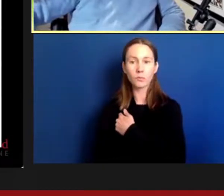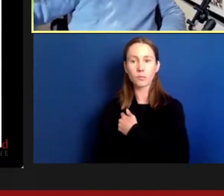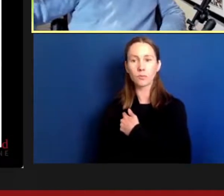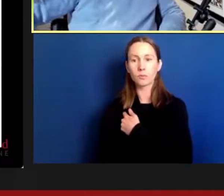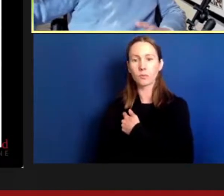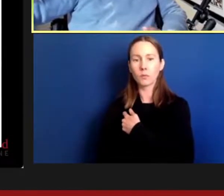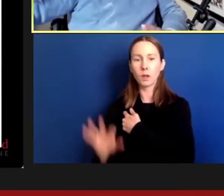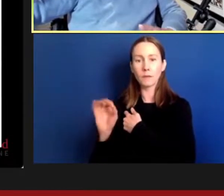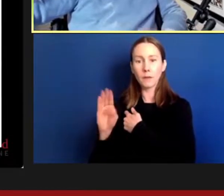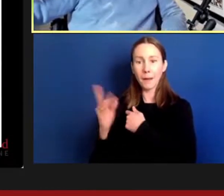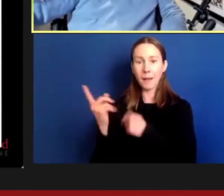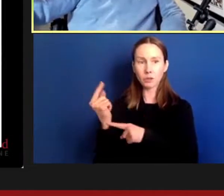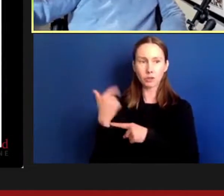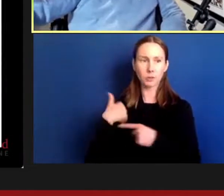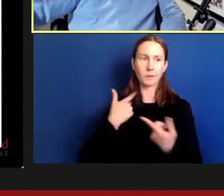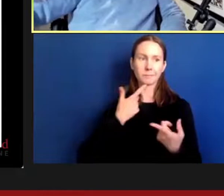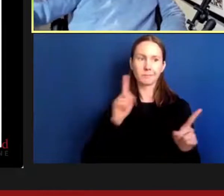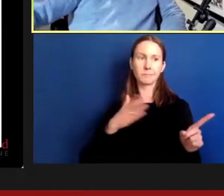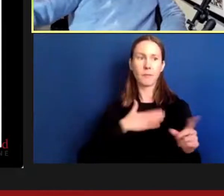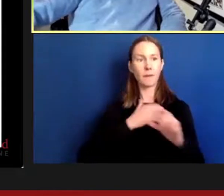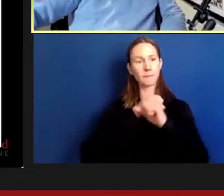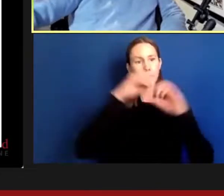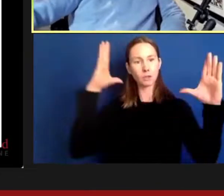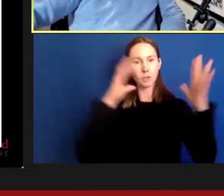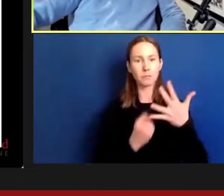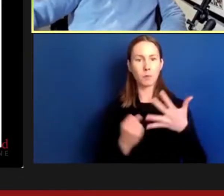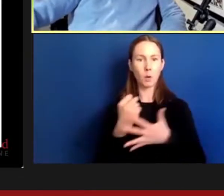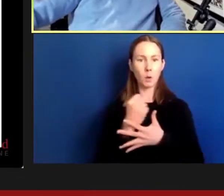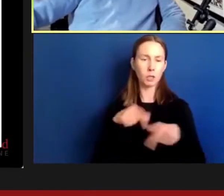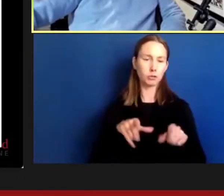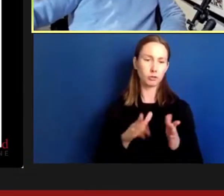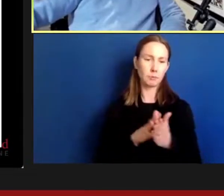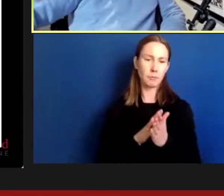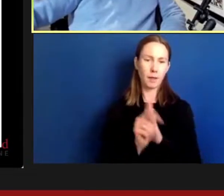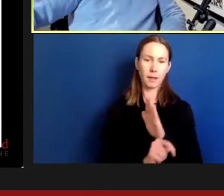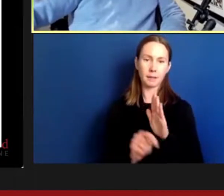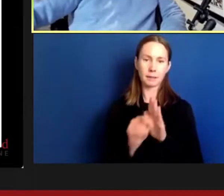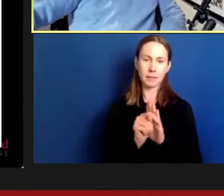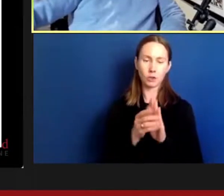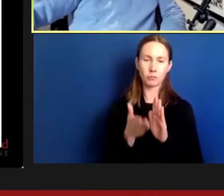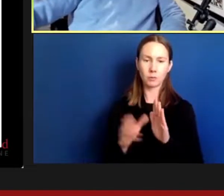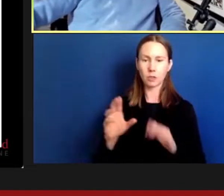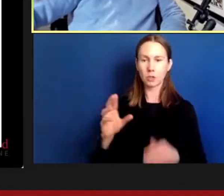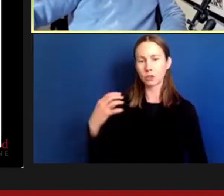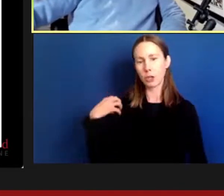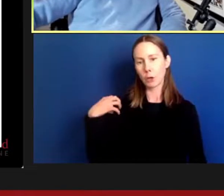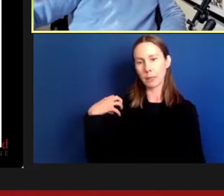and Priority Statement during my tenure as Chairman. Given the times that we live, in our